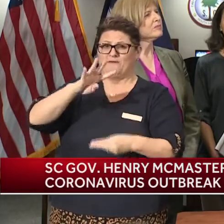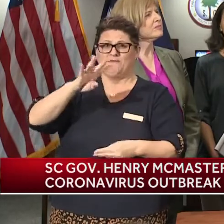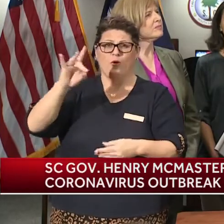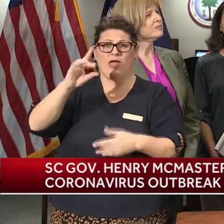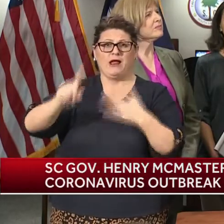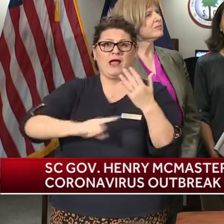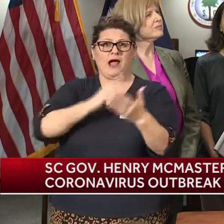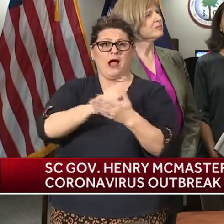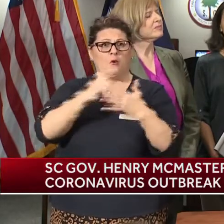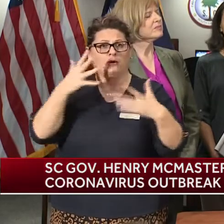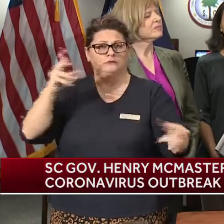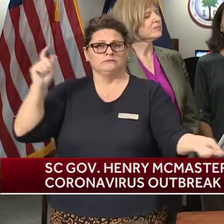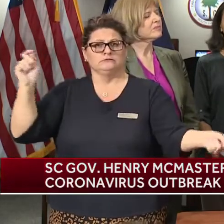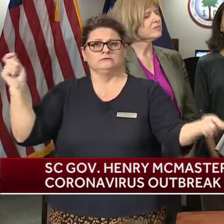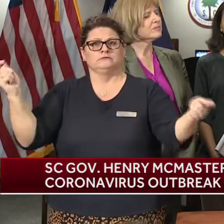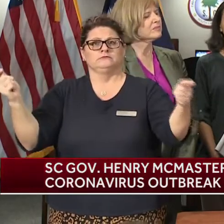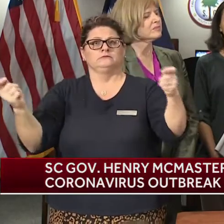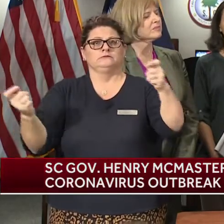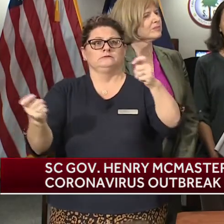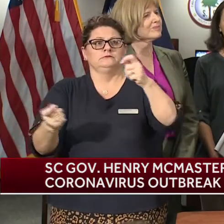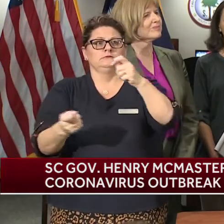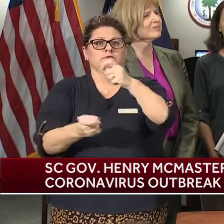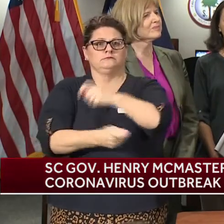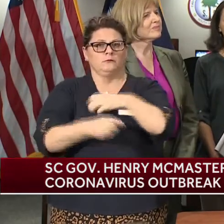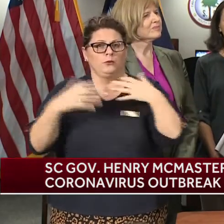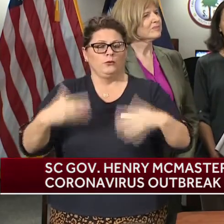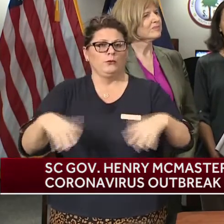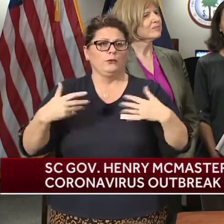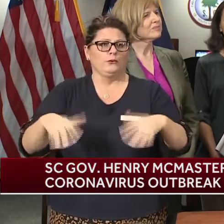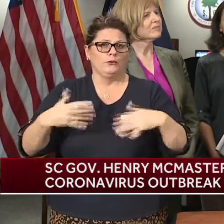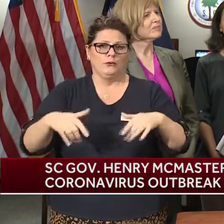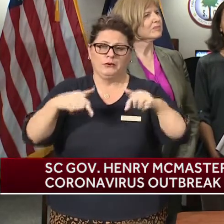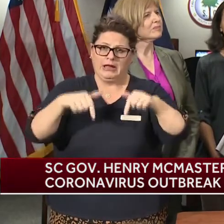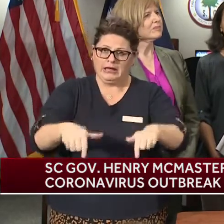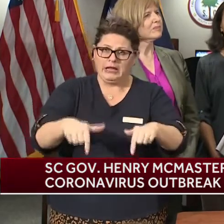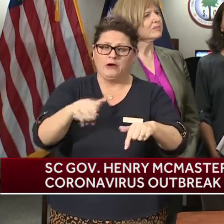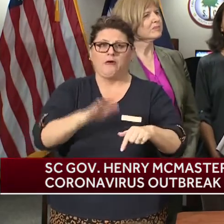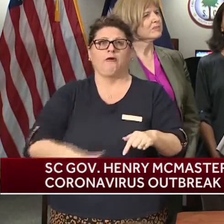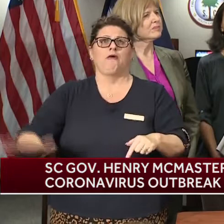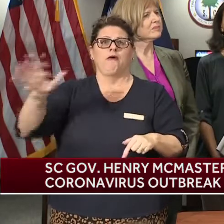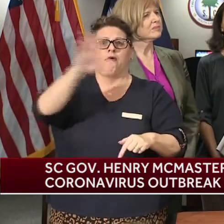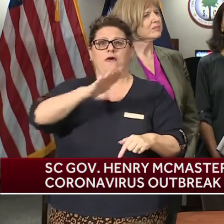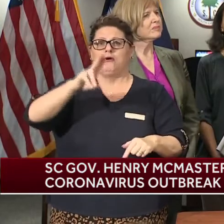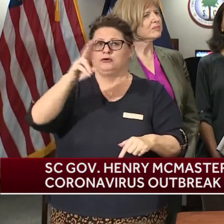LADIES AND GENTLEMEN, THE THE PAST 48 HOURS HAVE SEEN REMARKABLE ACTIVITY.